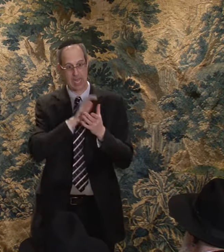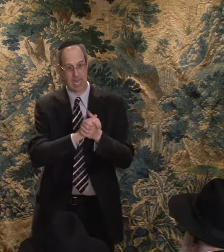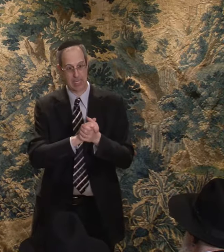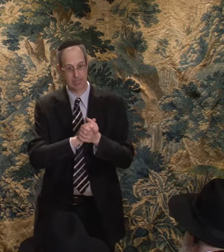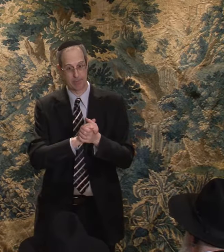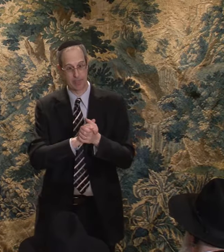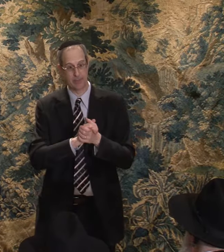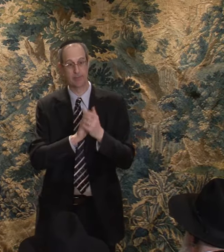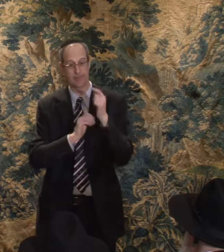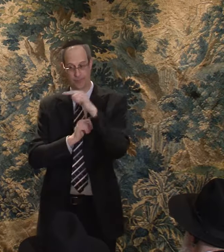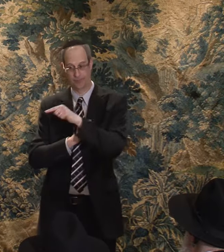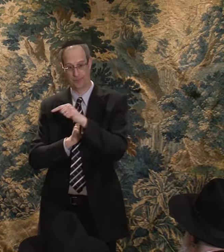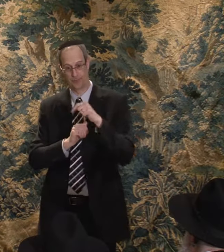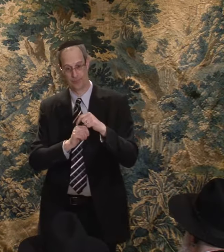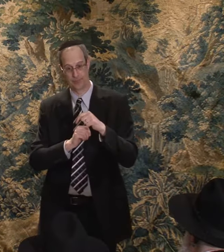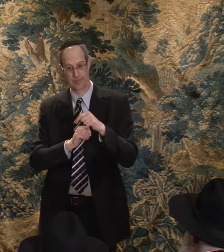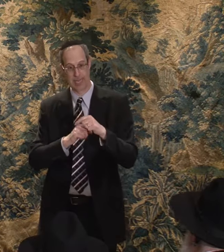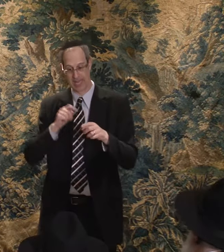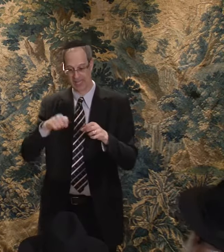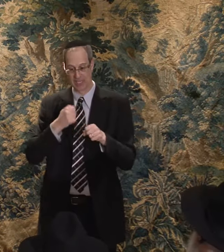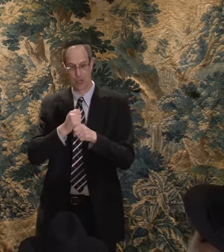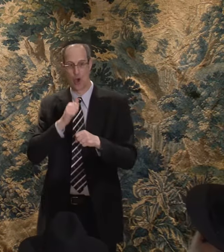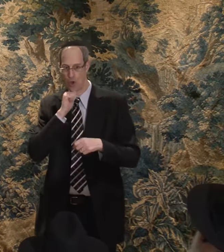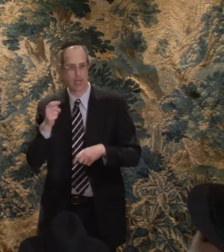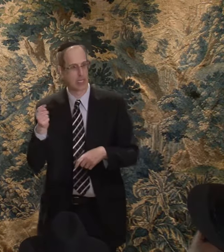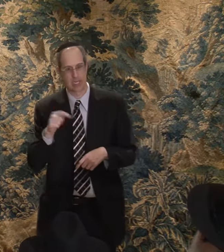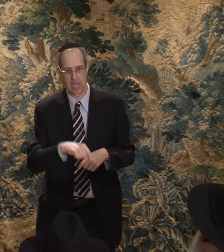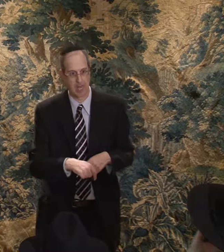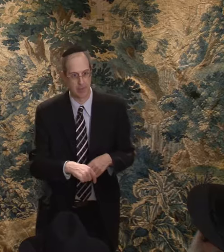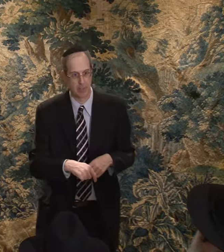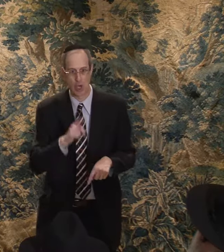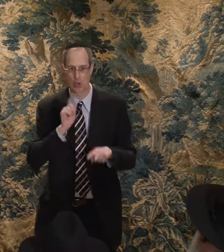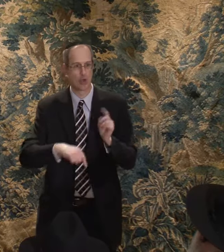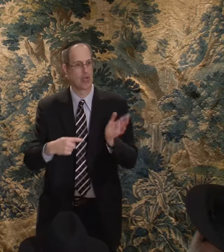cellar fellow this year we were not going to come we couldn't afford it we